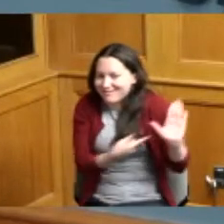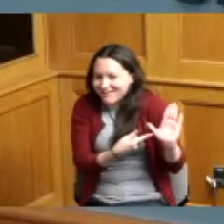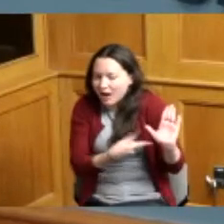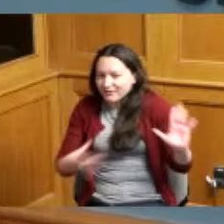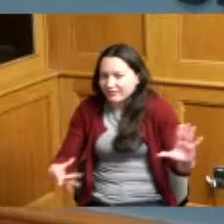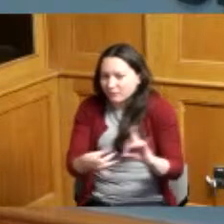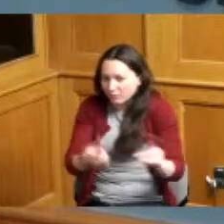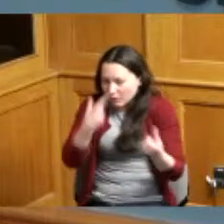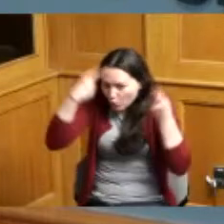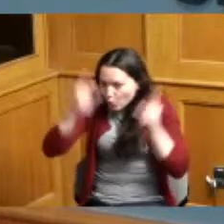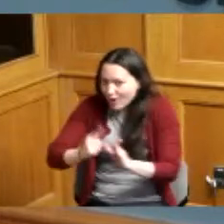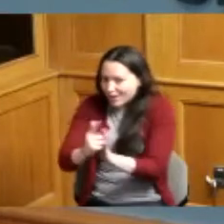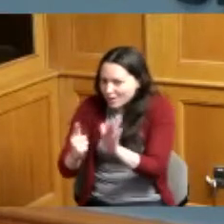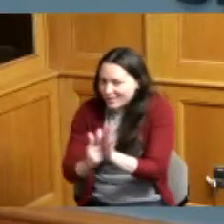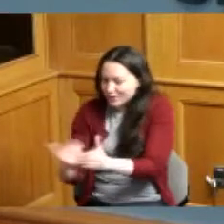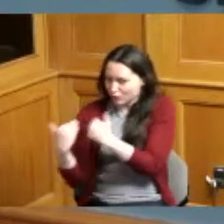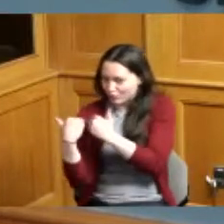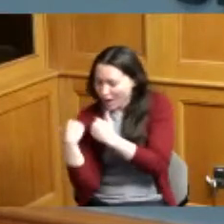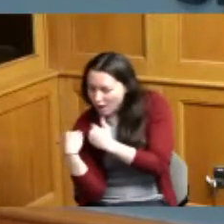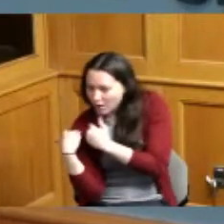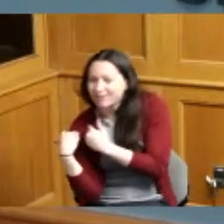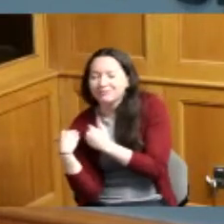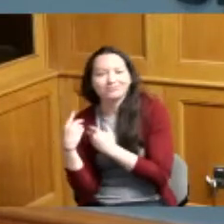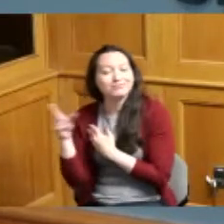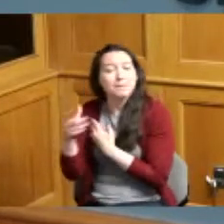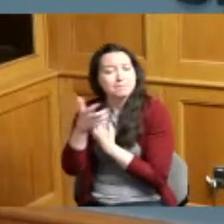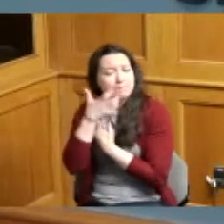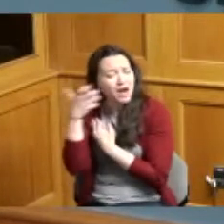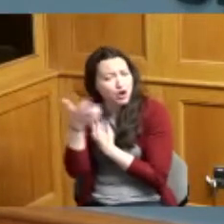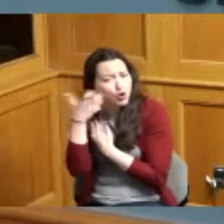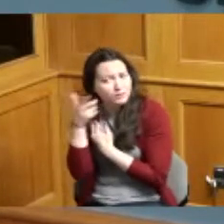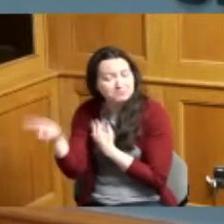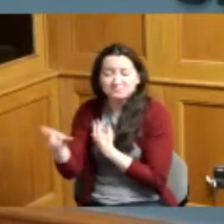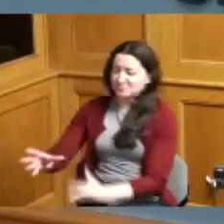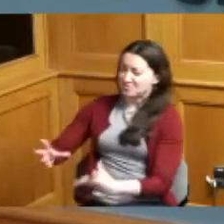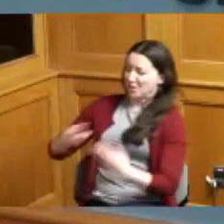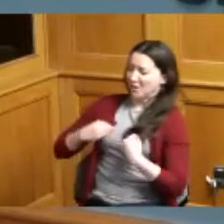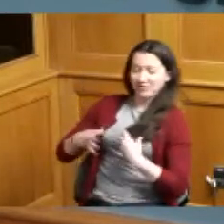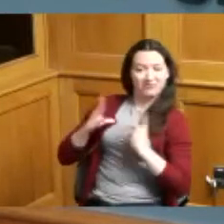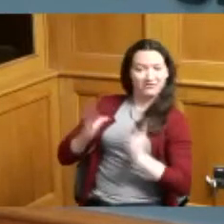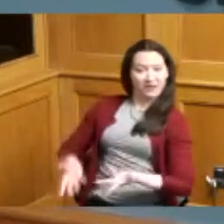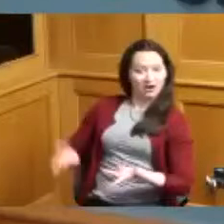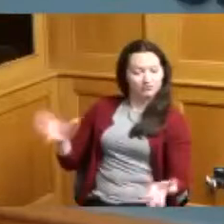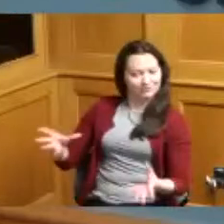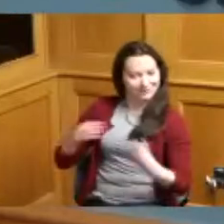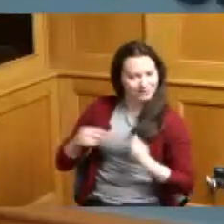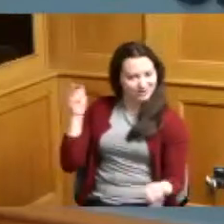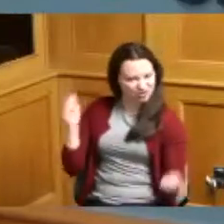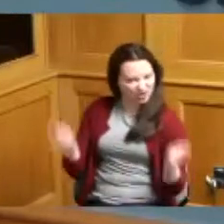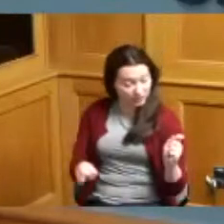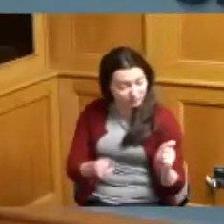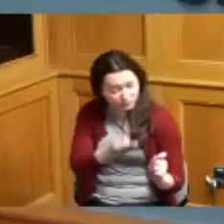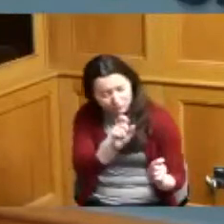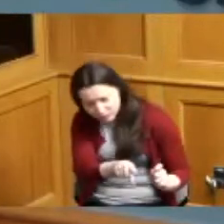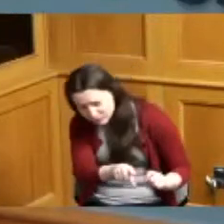in a court of law that says the Bengals is okay with these changes that you are indicating